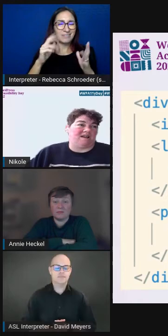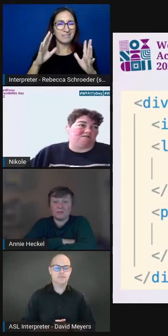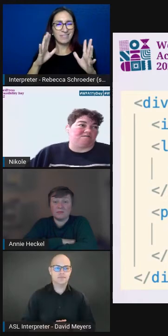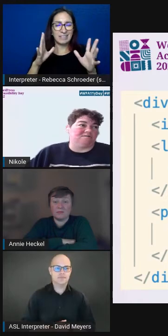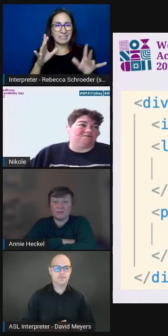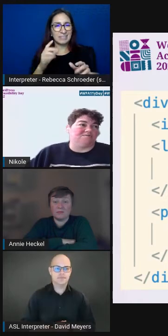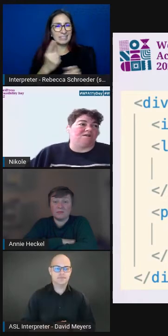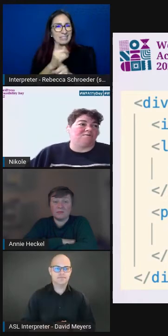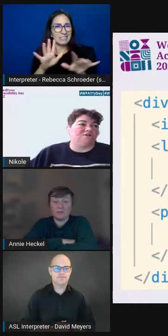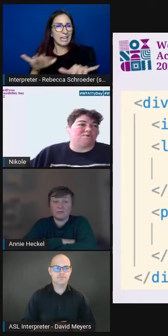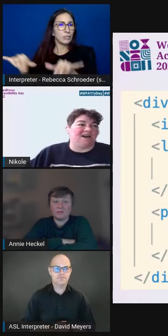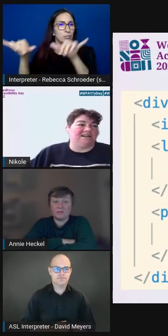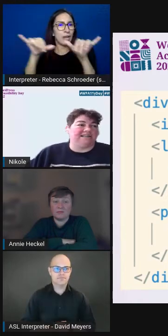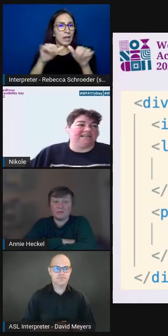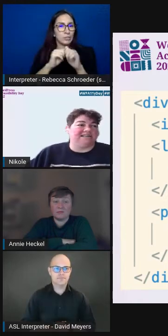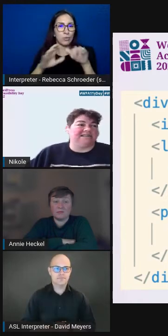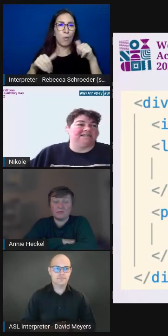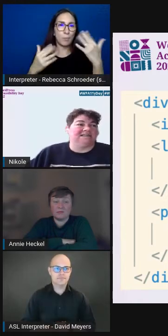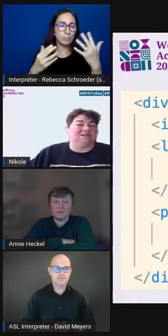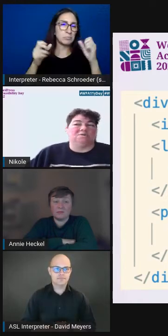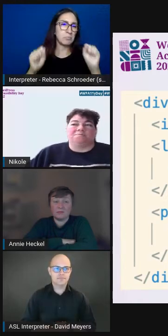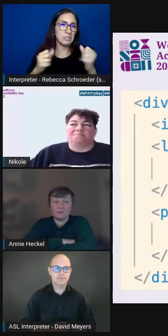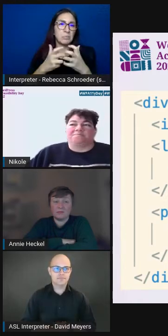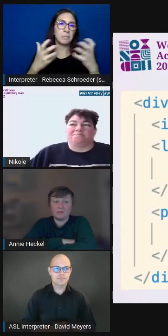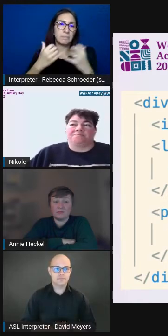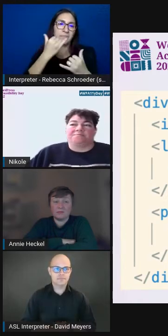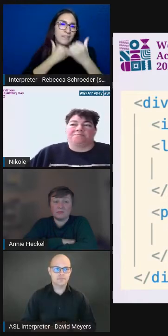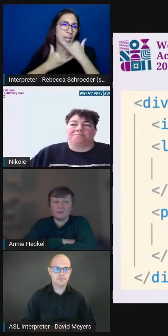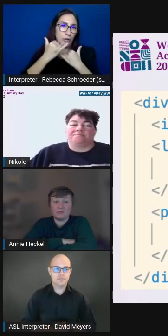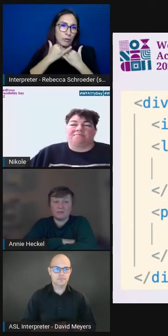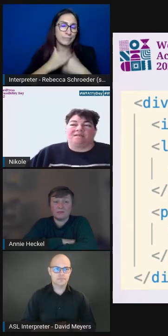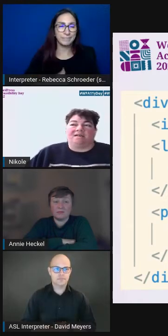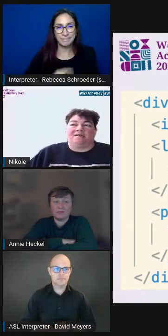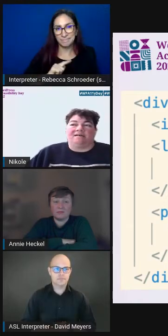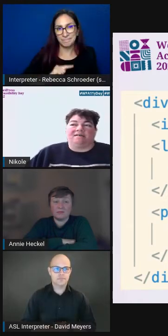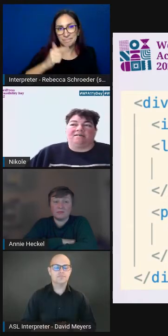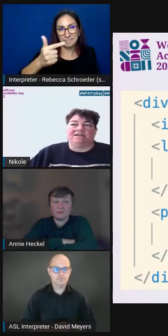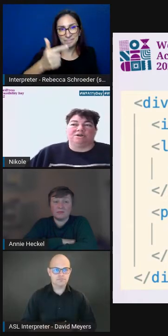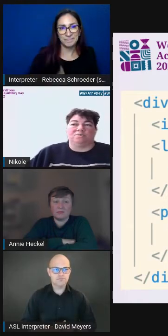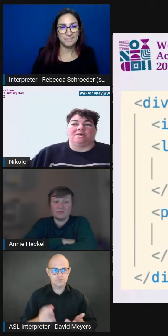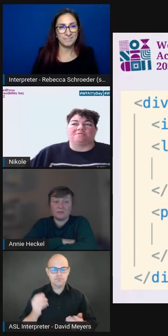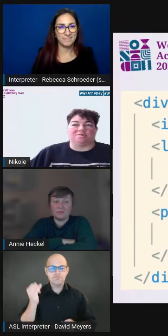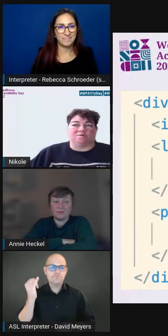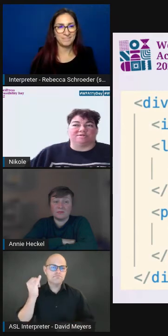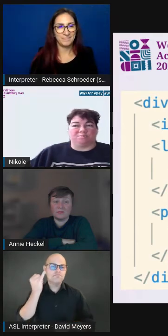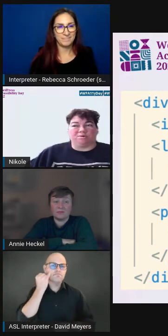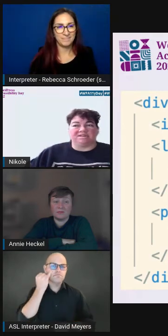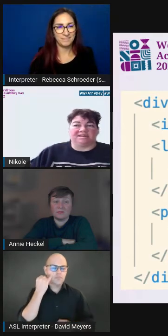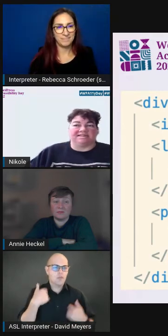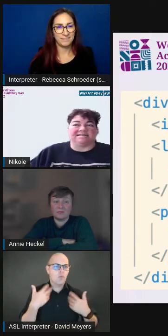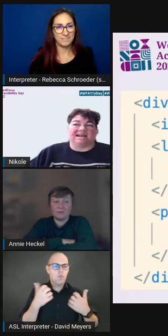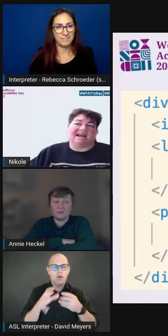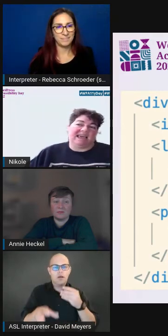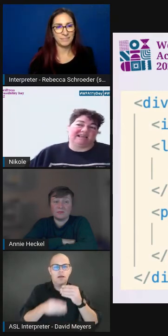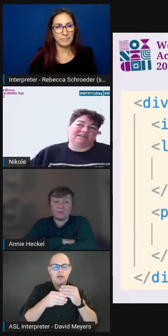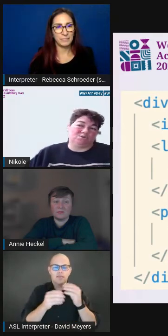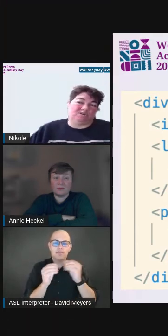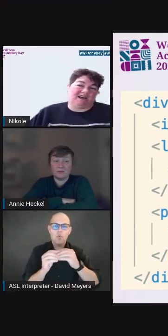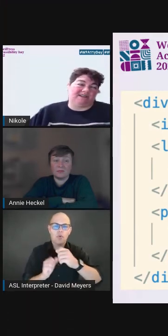If I want to add in other supports of this, I can't do that